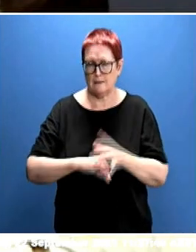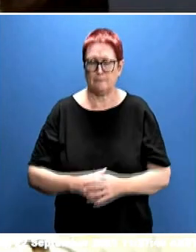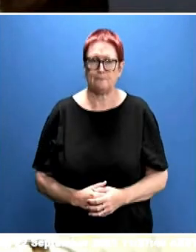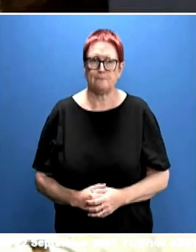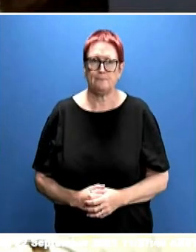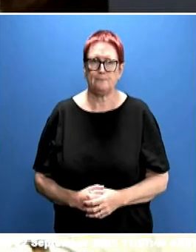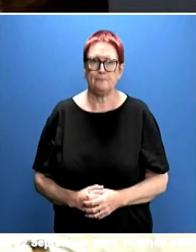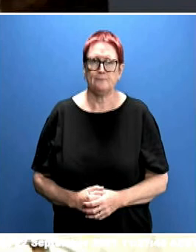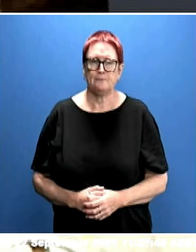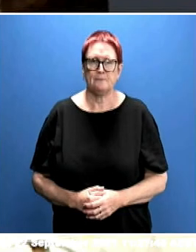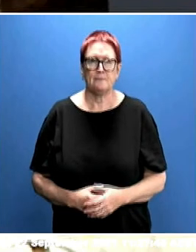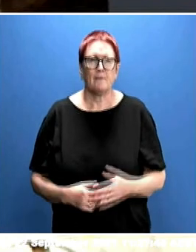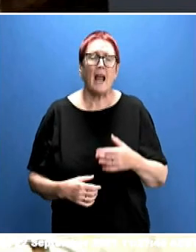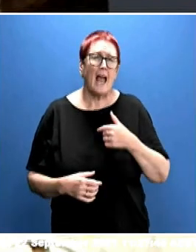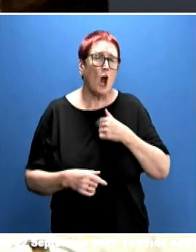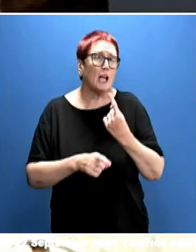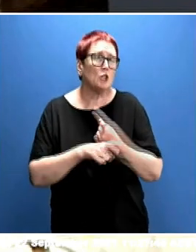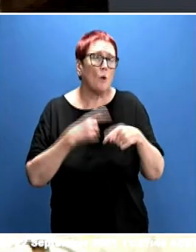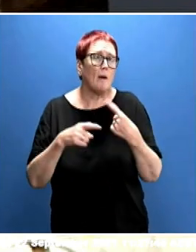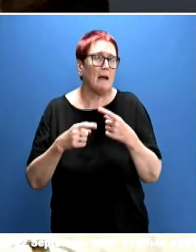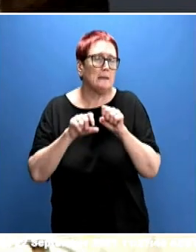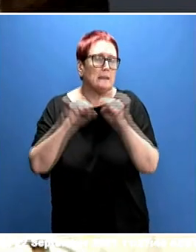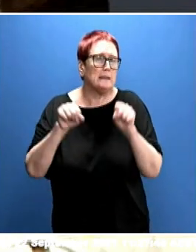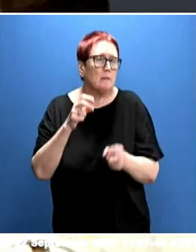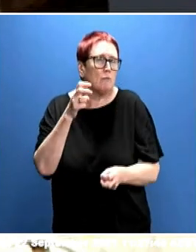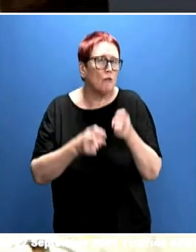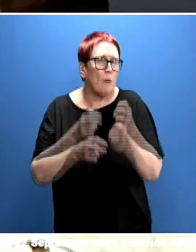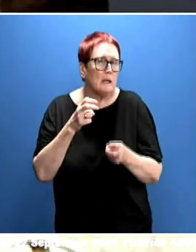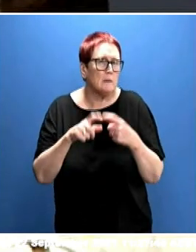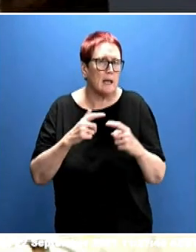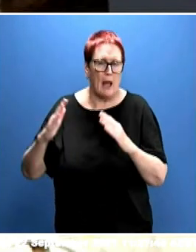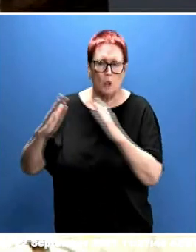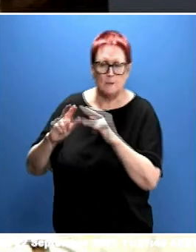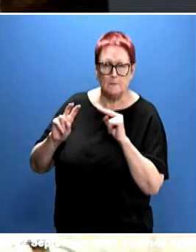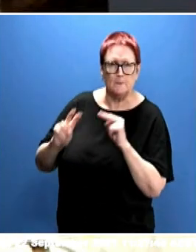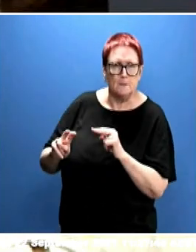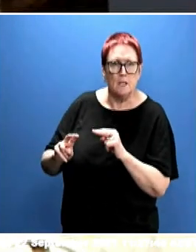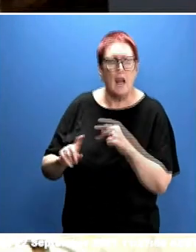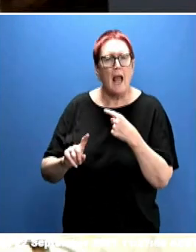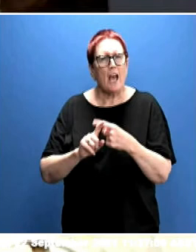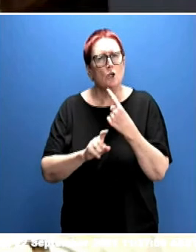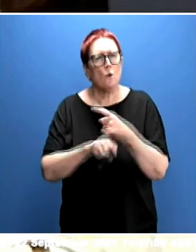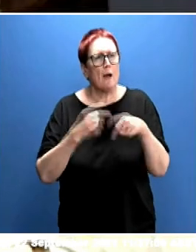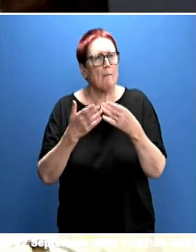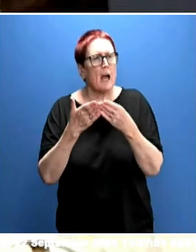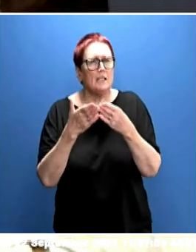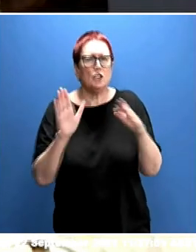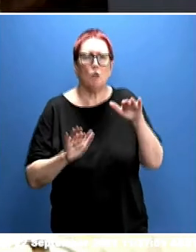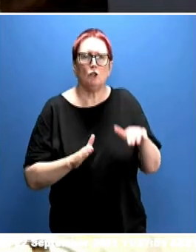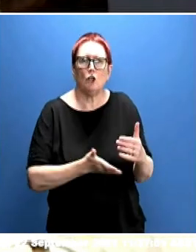to some of the more systematic issues in relation to this issue and child protection more generally in Western Australia.